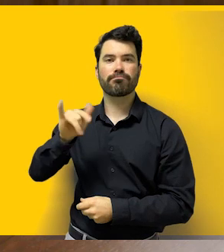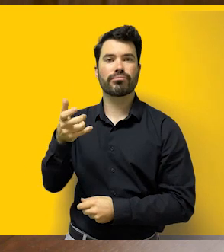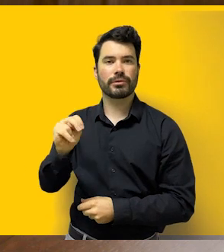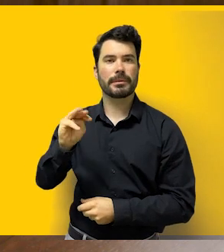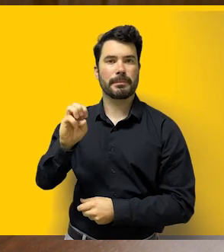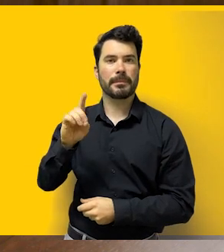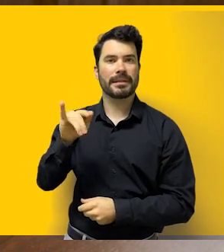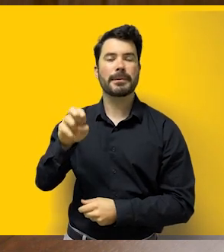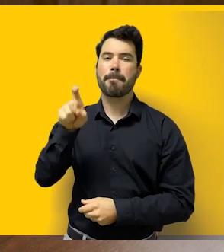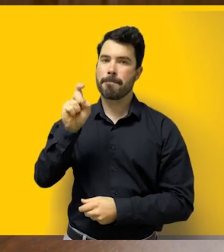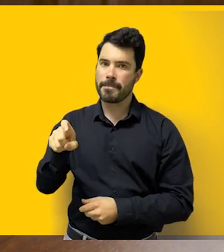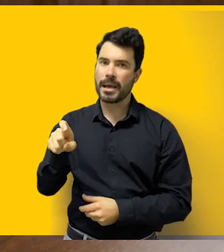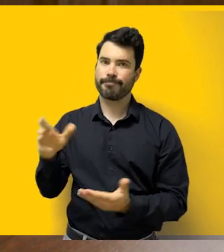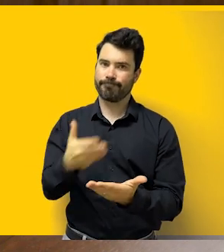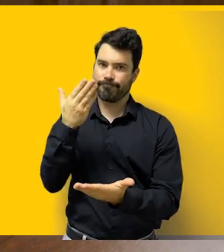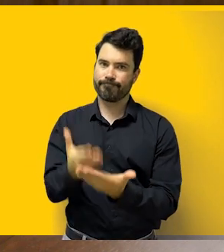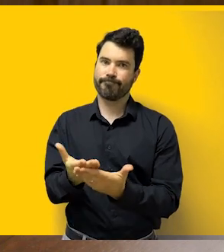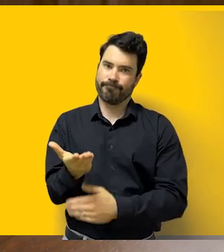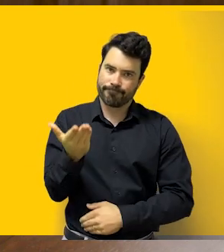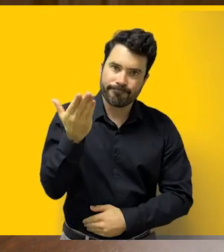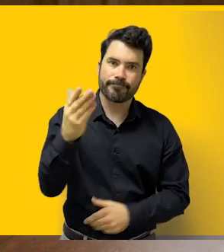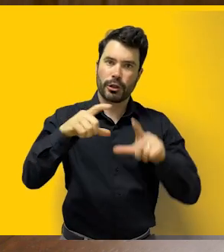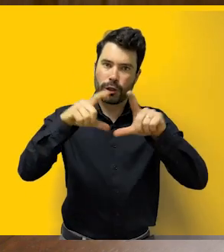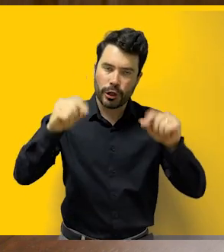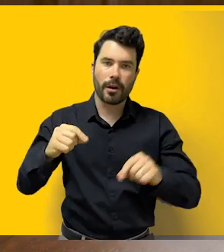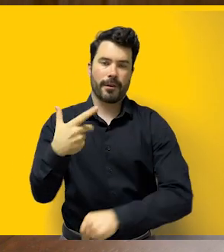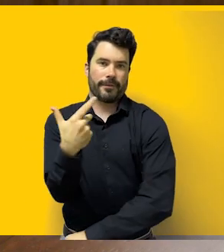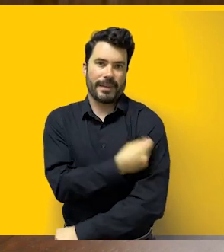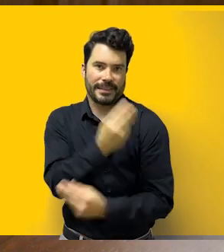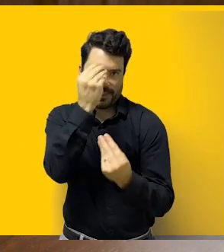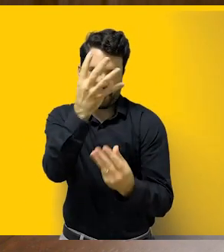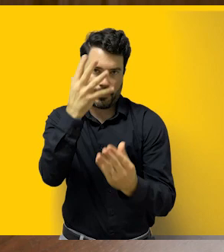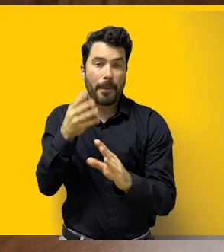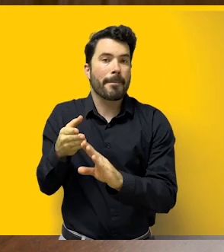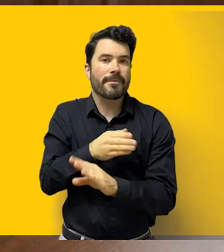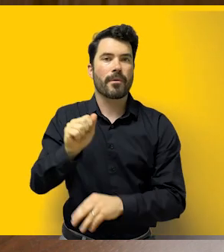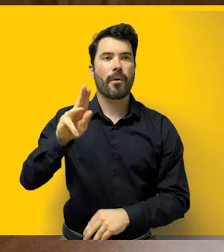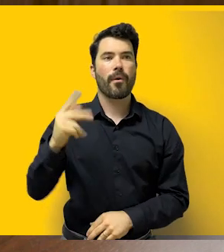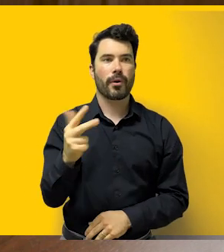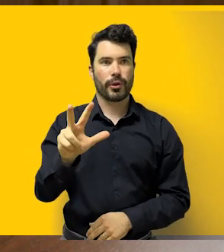must have submitted vaccination information to the university, no later than August 30th,